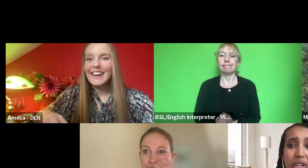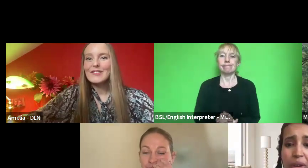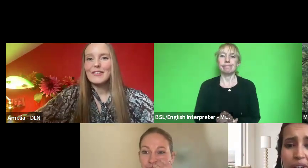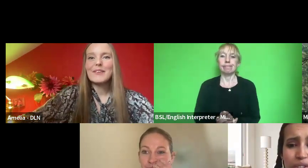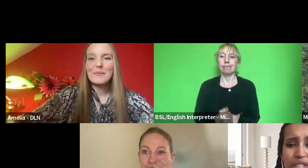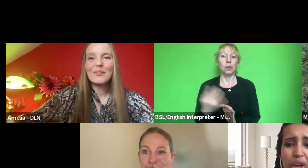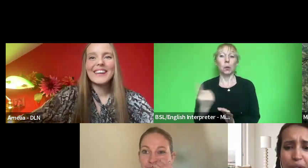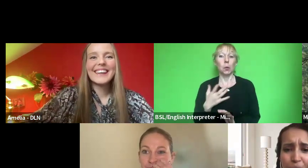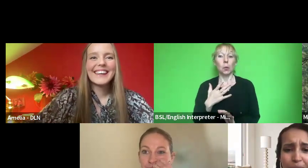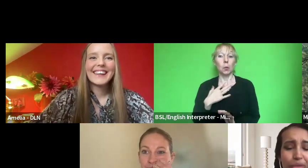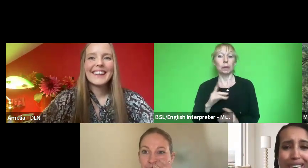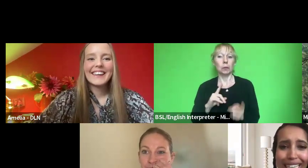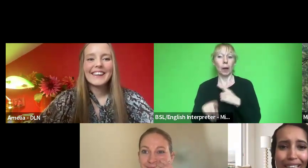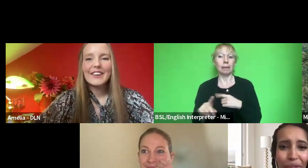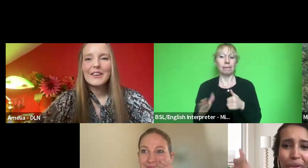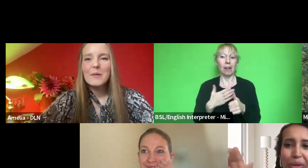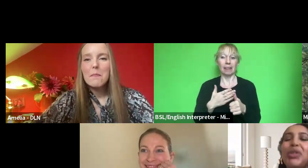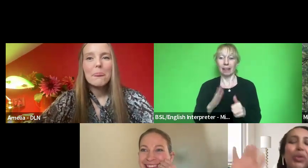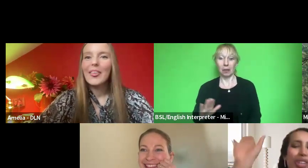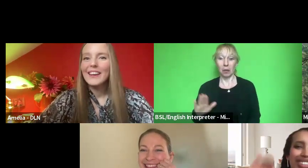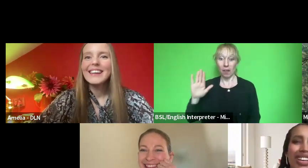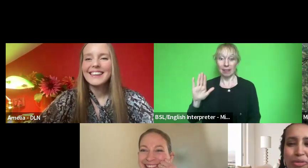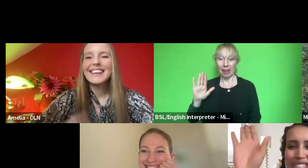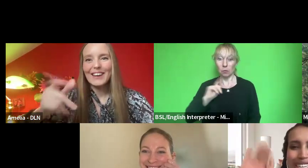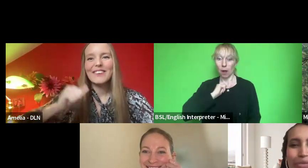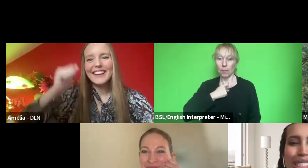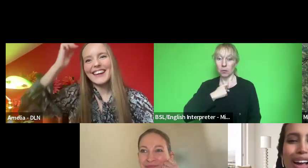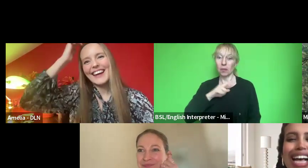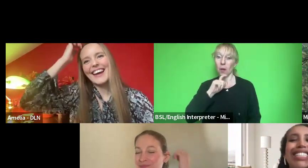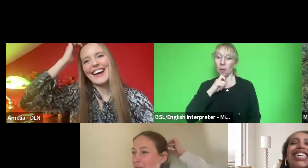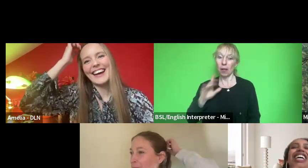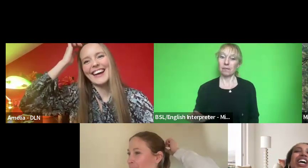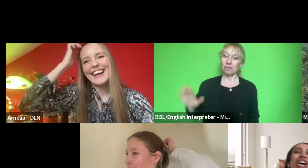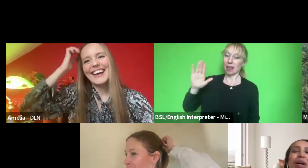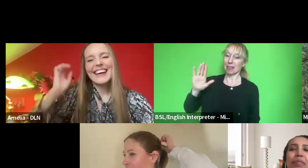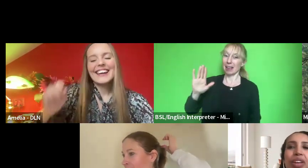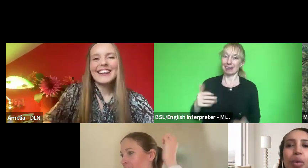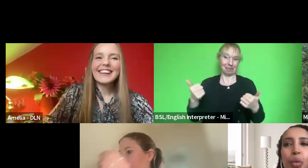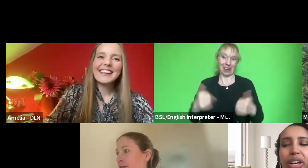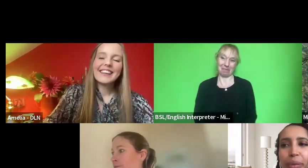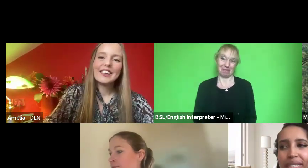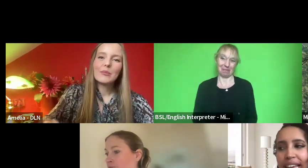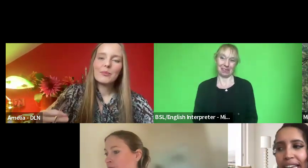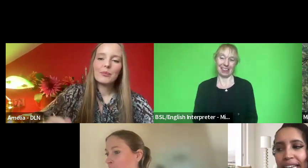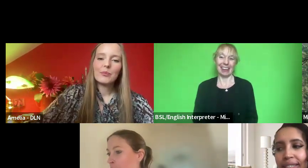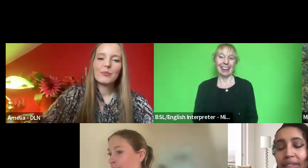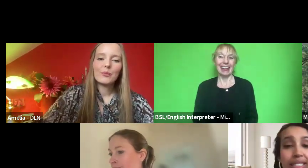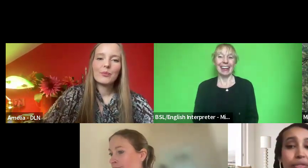Sophia: I don't mind answering. Sorry, I wasn't sure whether to raise hand or unmute, so I physically raised my hand. What I would say is there's